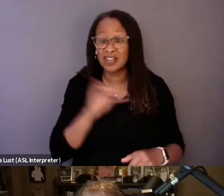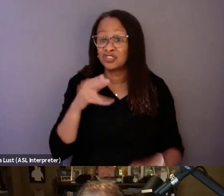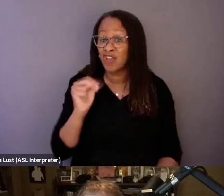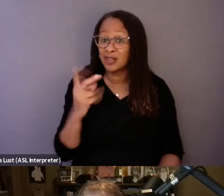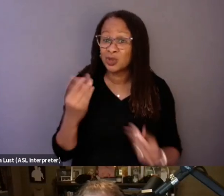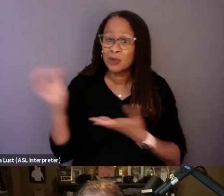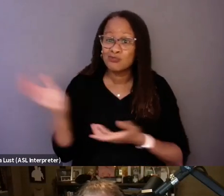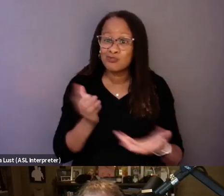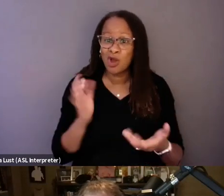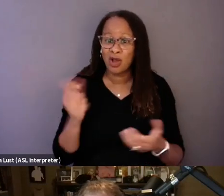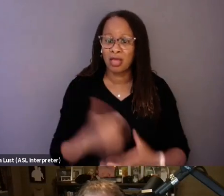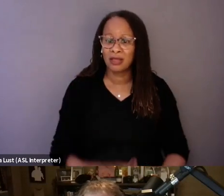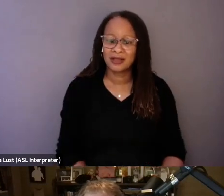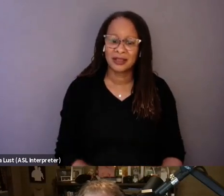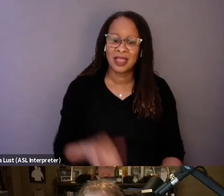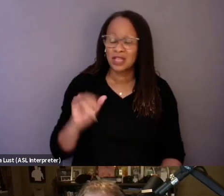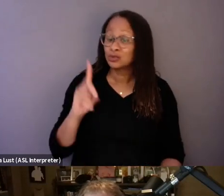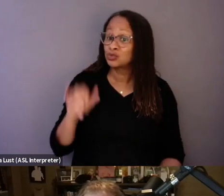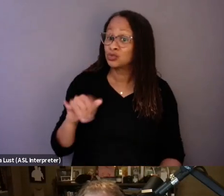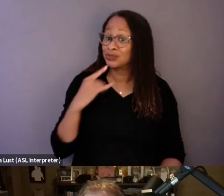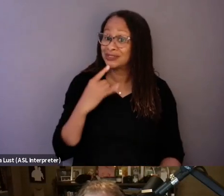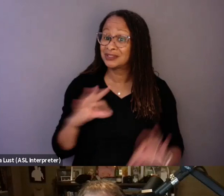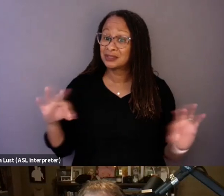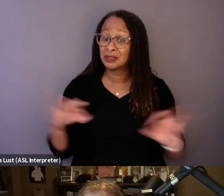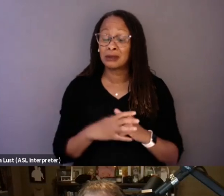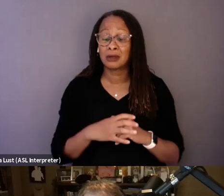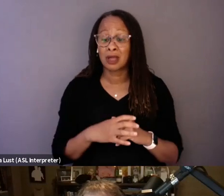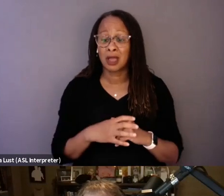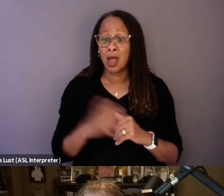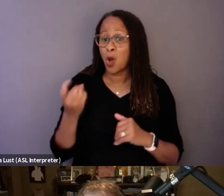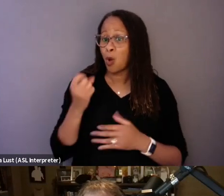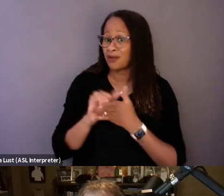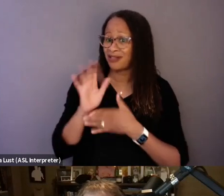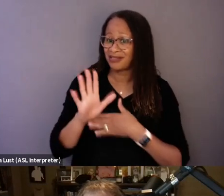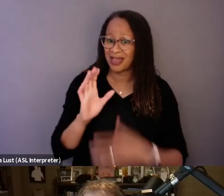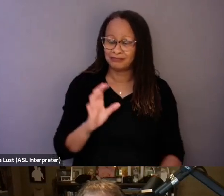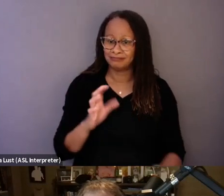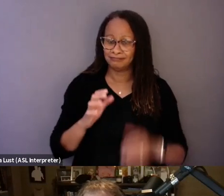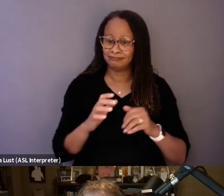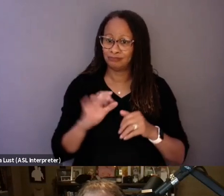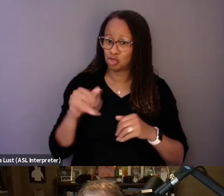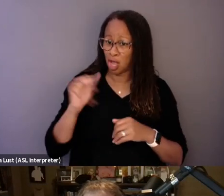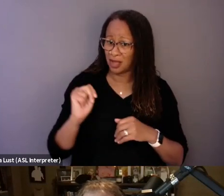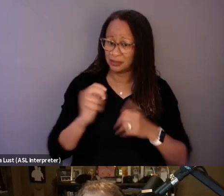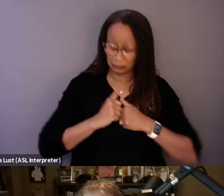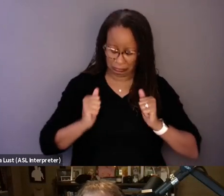I think maybe also the holding onto that child like quality perhaps opens you up